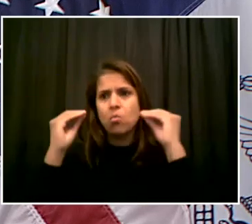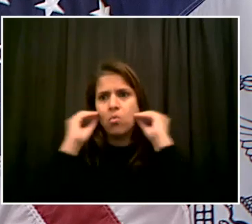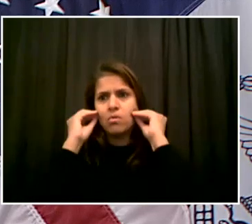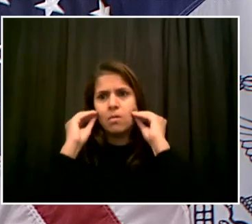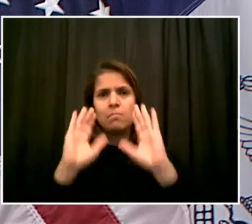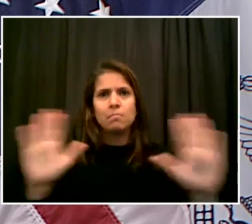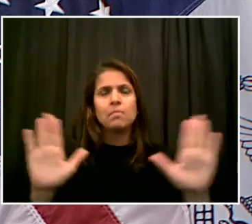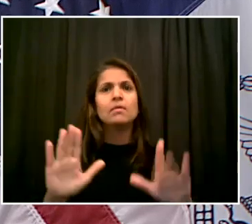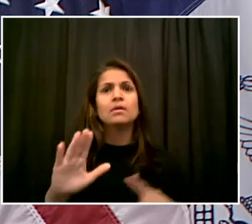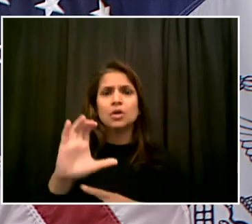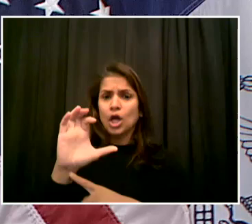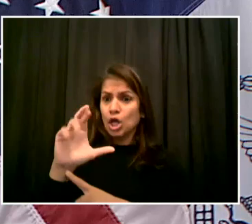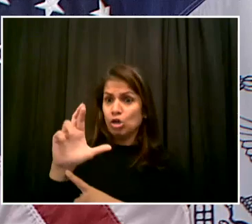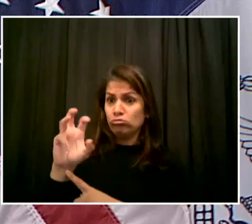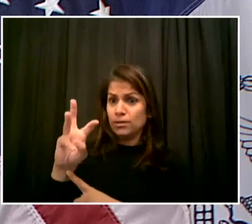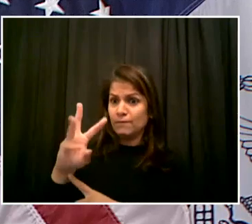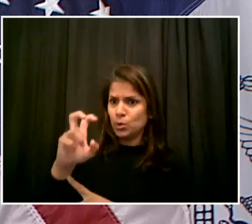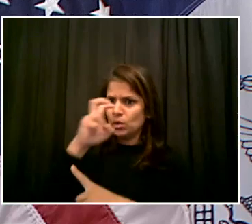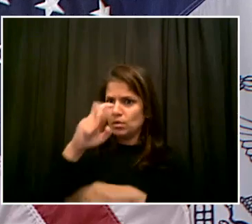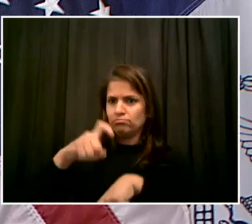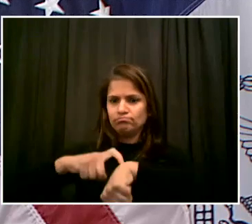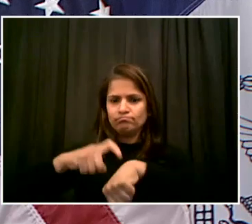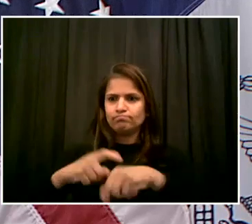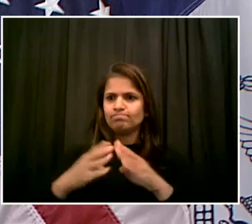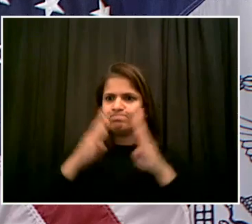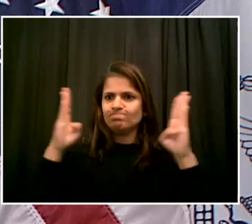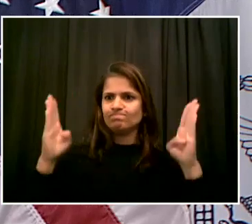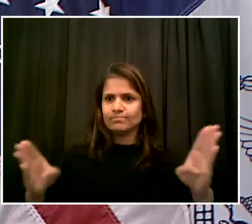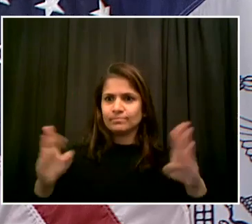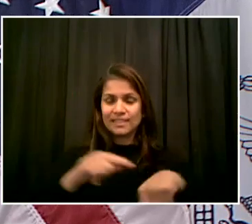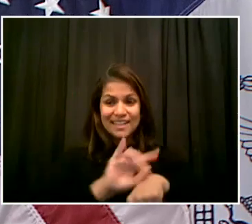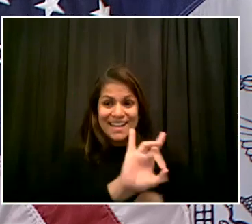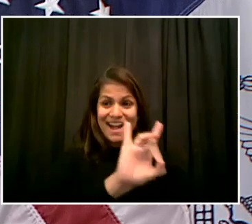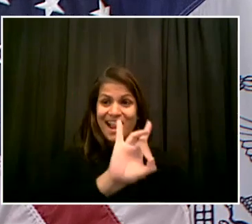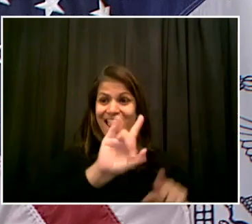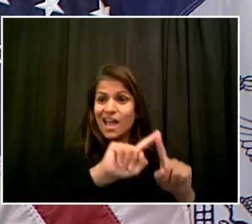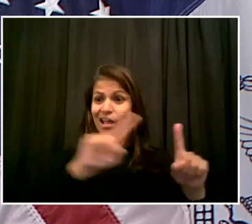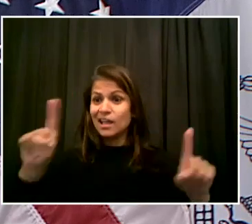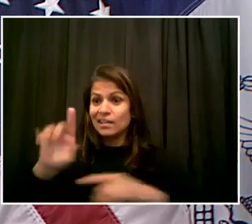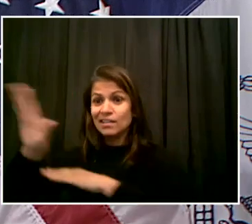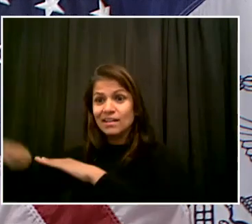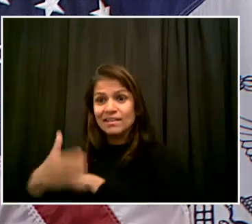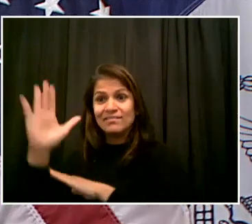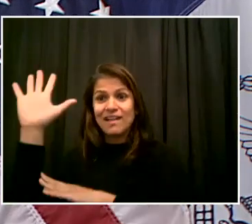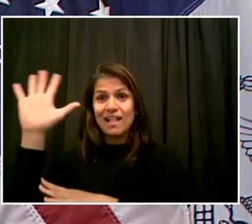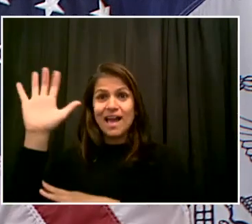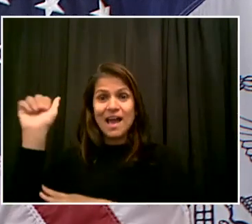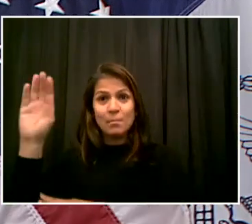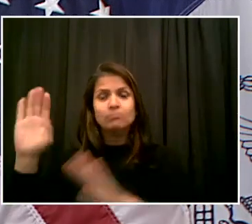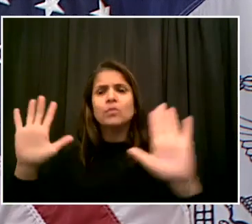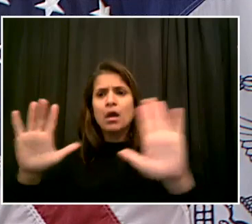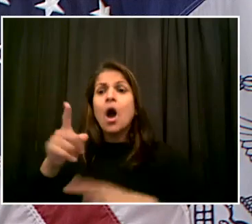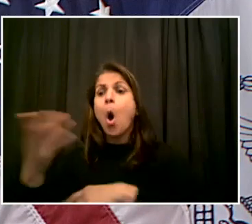WILL HONOR ETH CRFUE, WWE WILL GET THROUGH THIS.